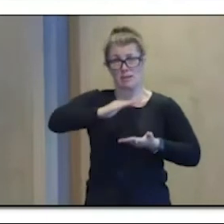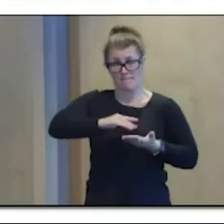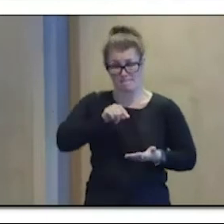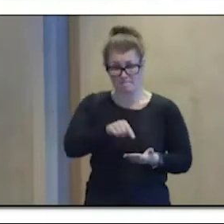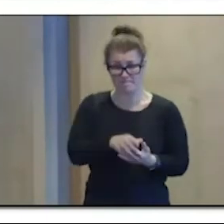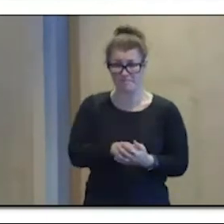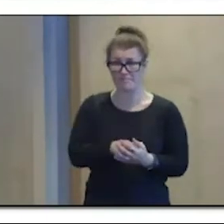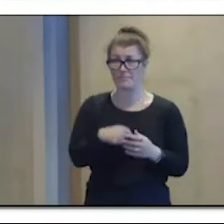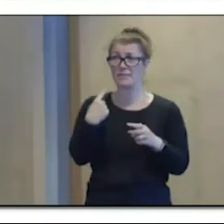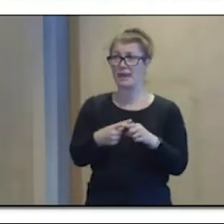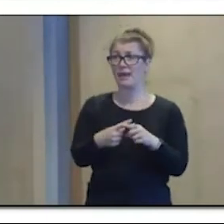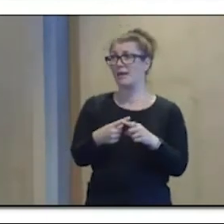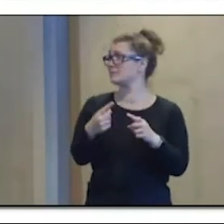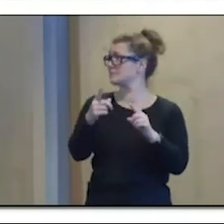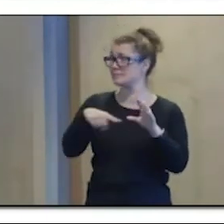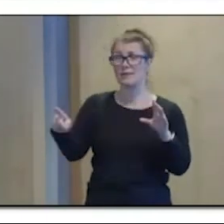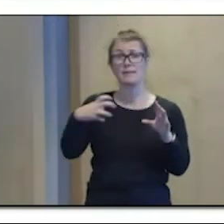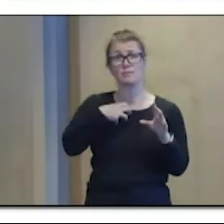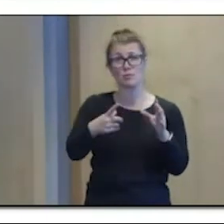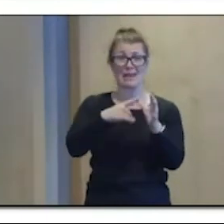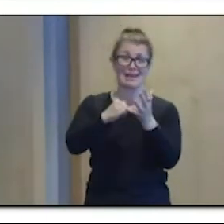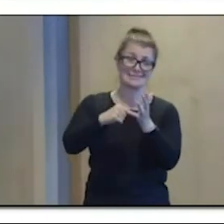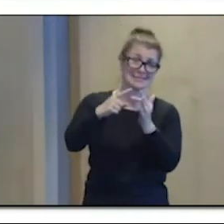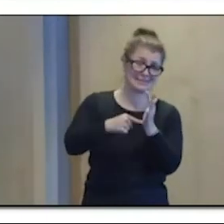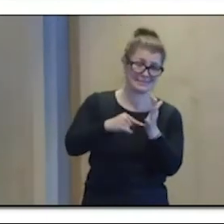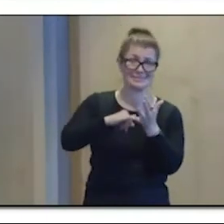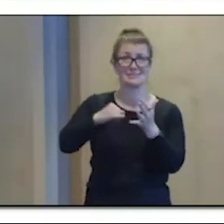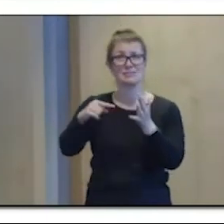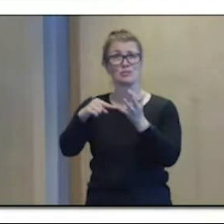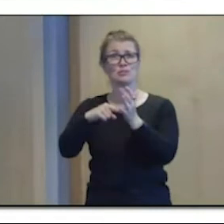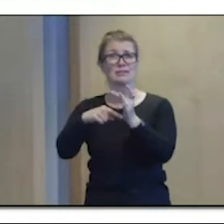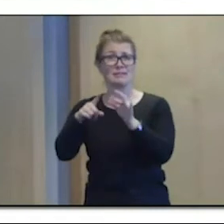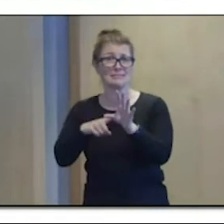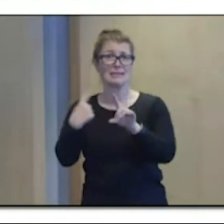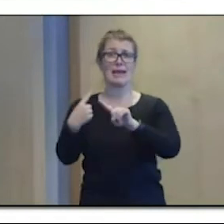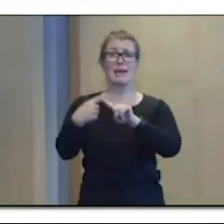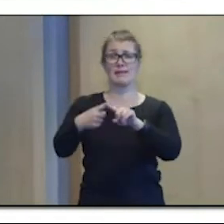and I've got it goes on I've got asset base so for utility i.e an network operates the battery